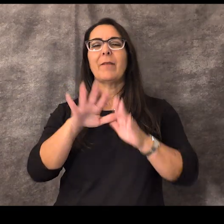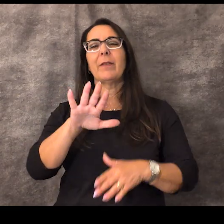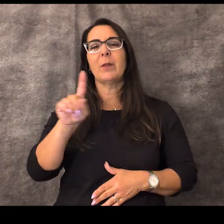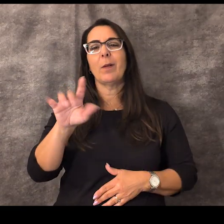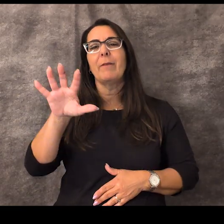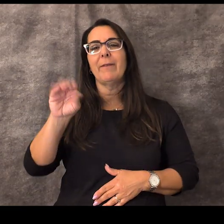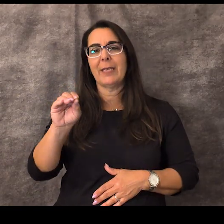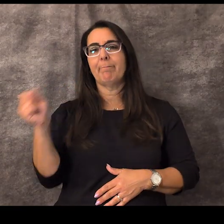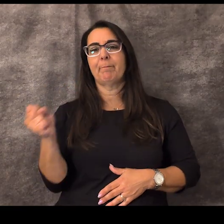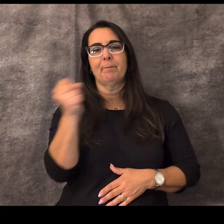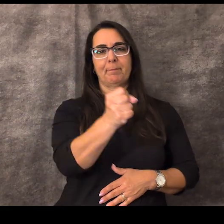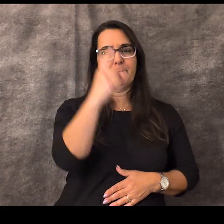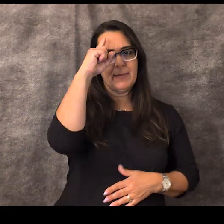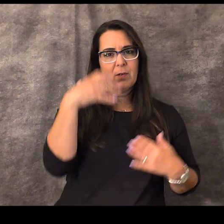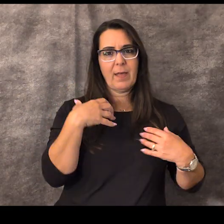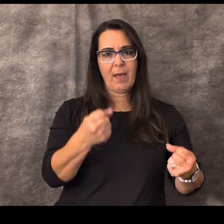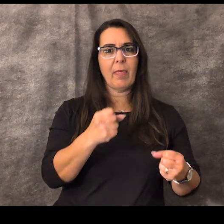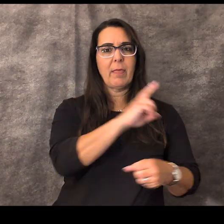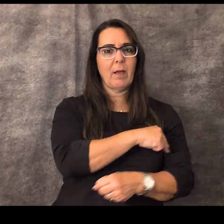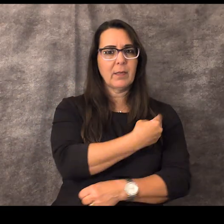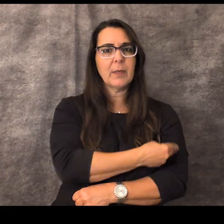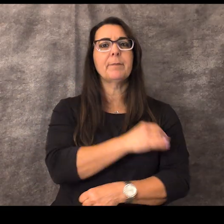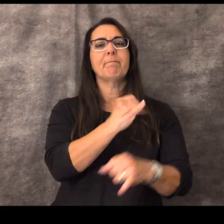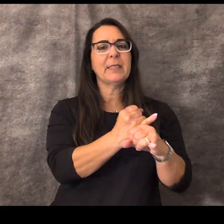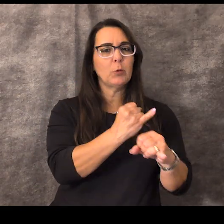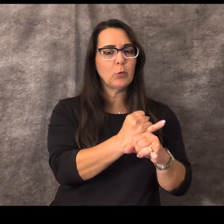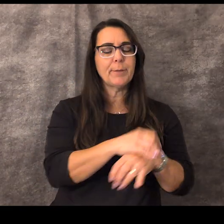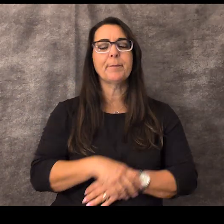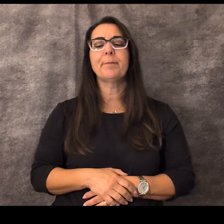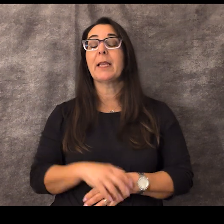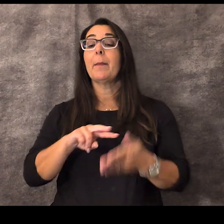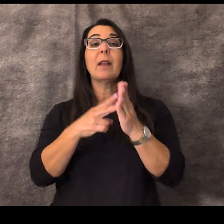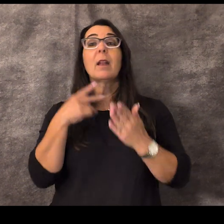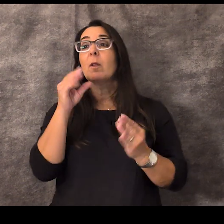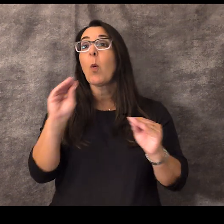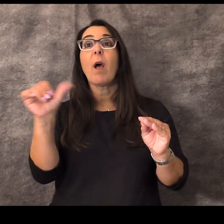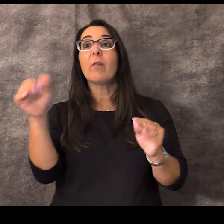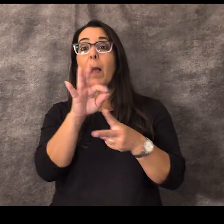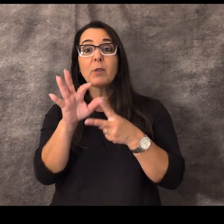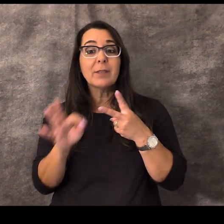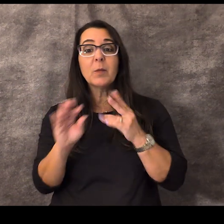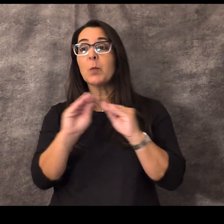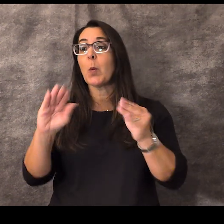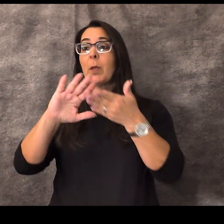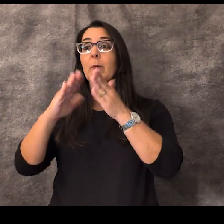There was sort of a lack of, any other alternative, you know, community based,